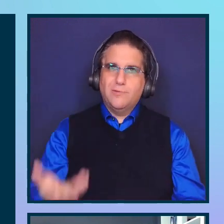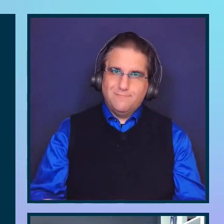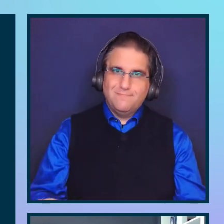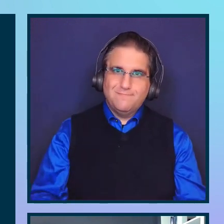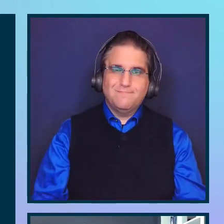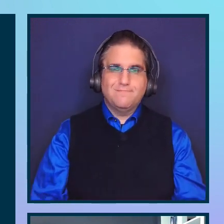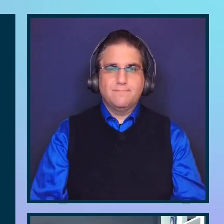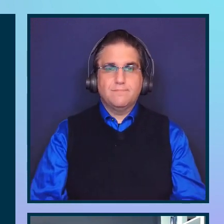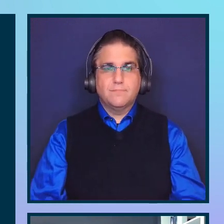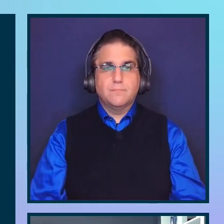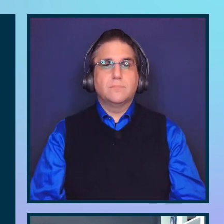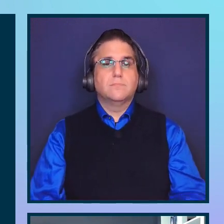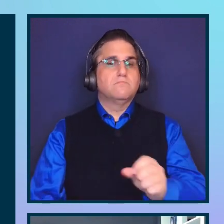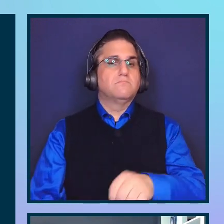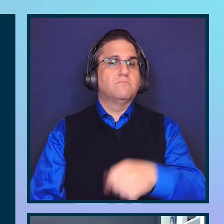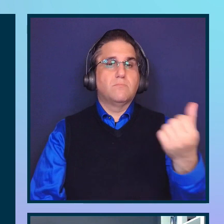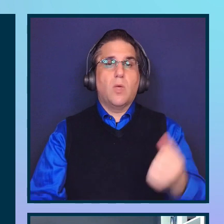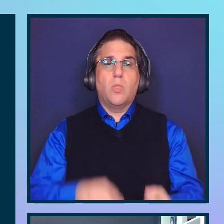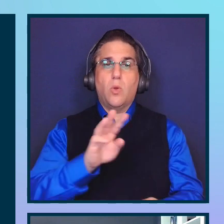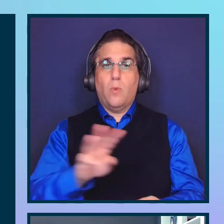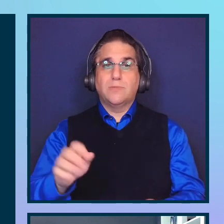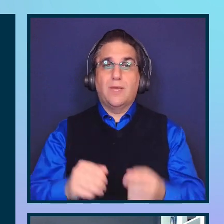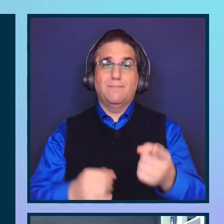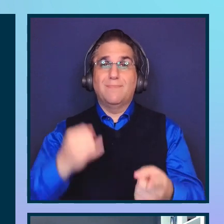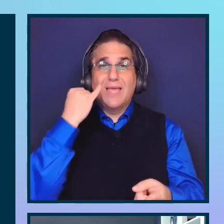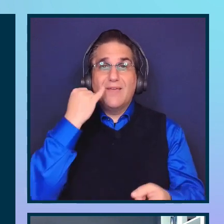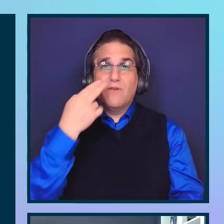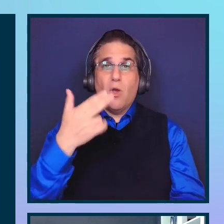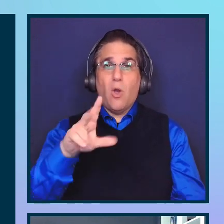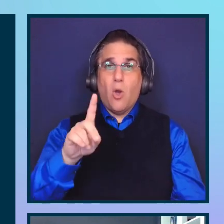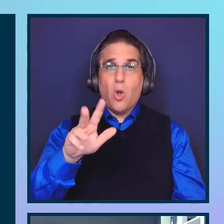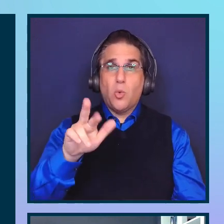Other websites, hardware stores, when you're clicking onto the card. Okay, great.